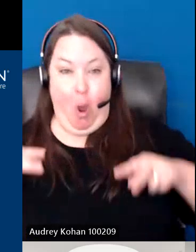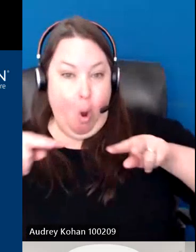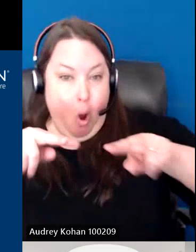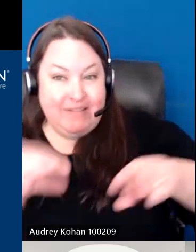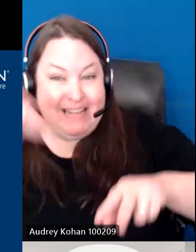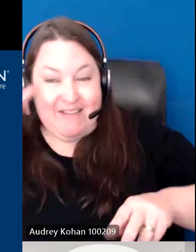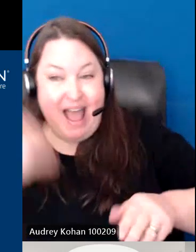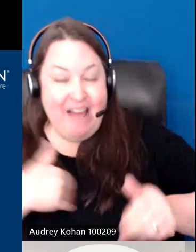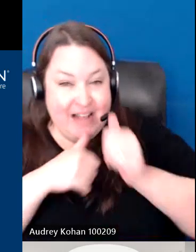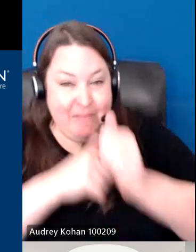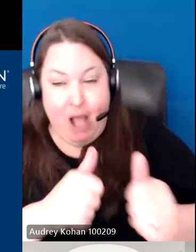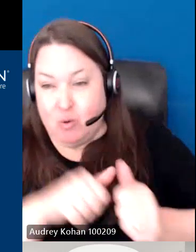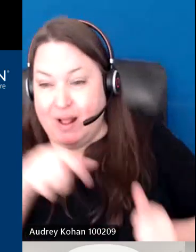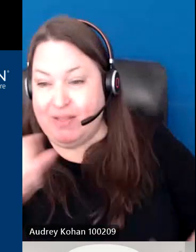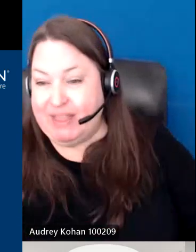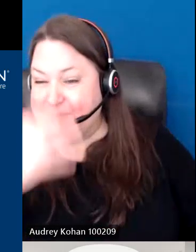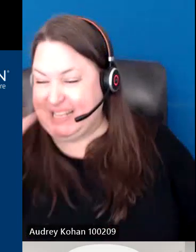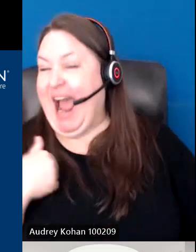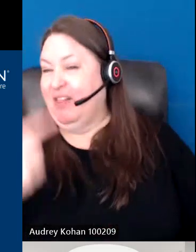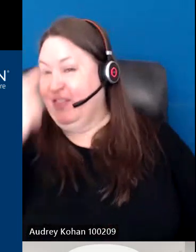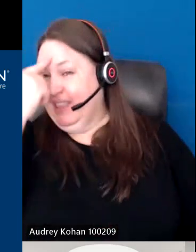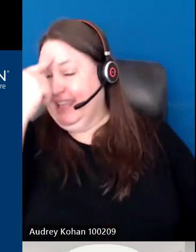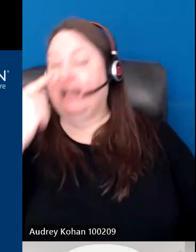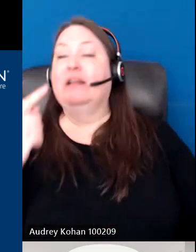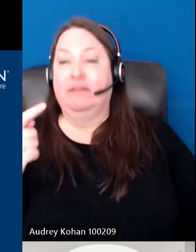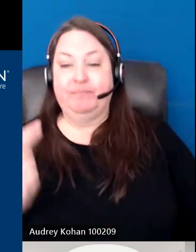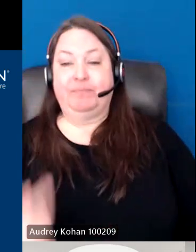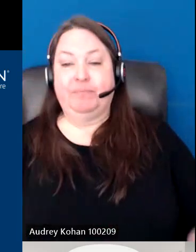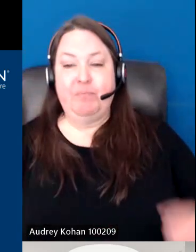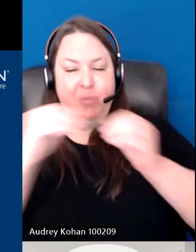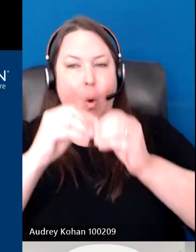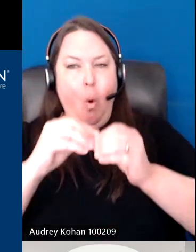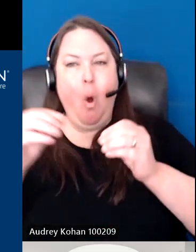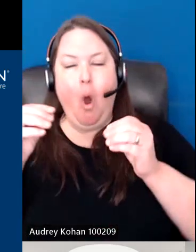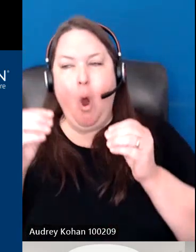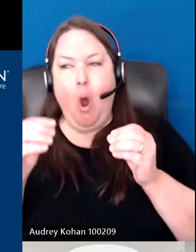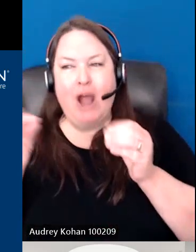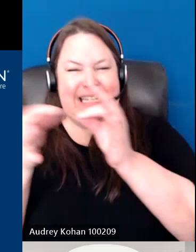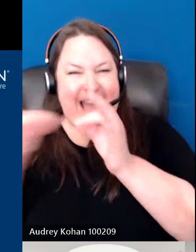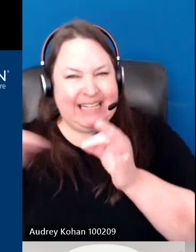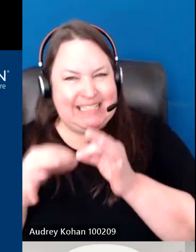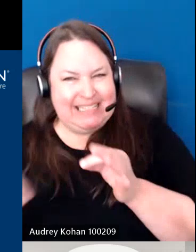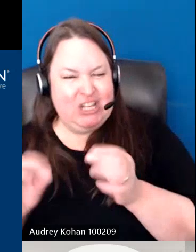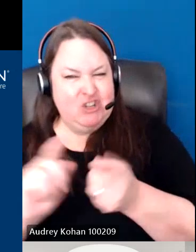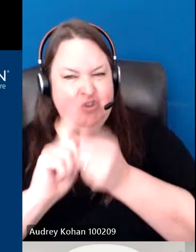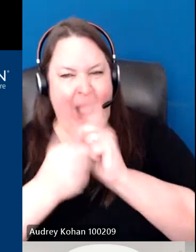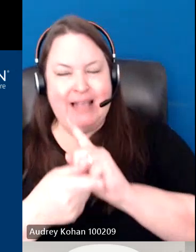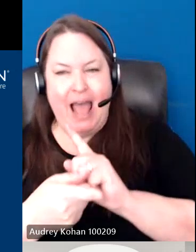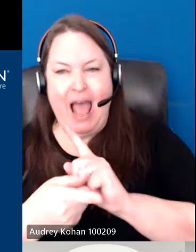with this because I think there will be more text that is being translated automatically as these